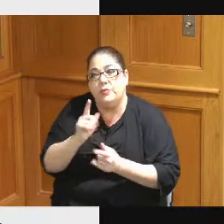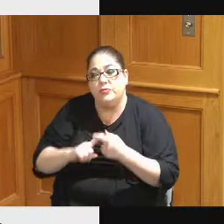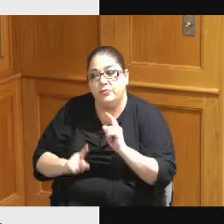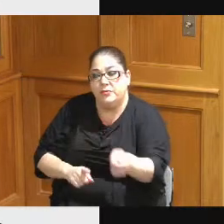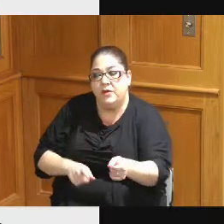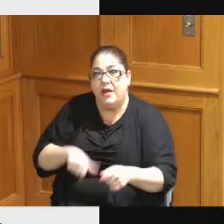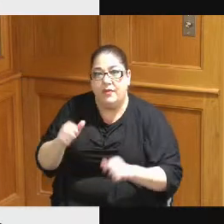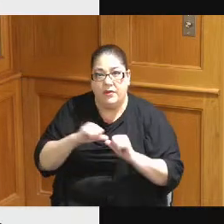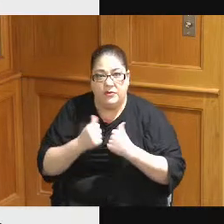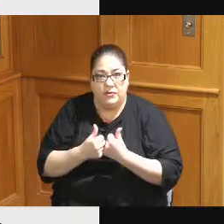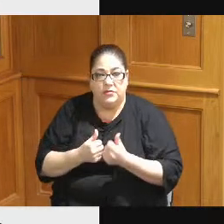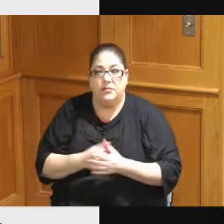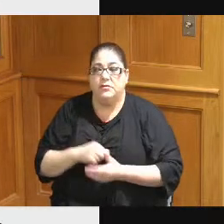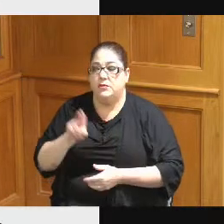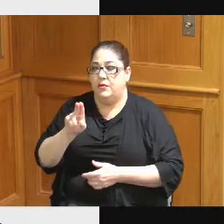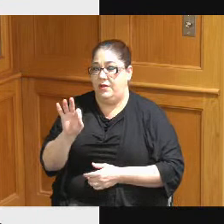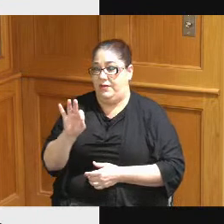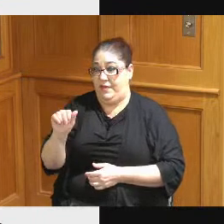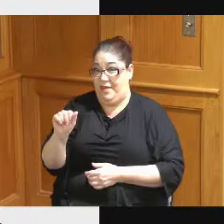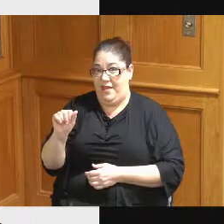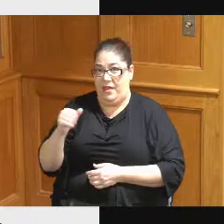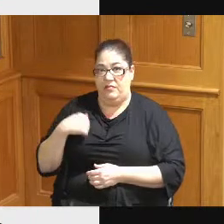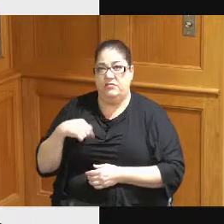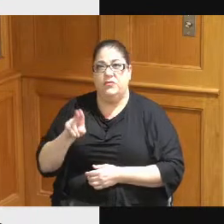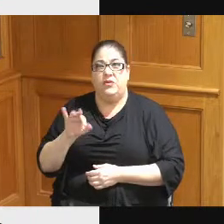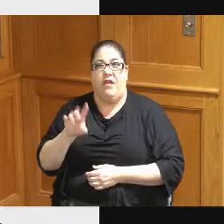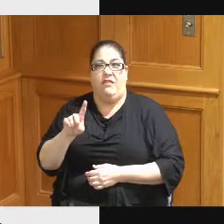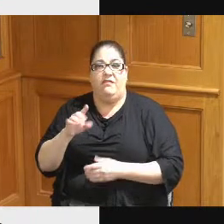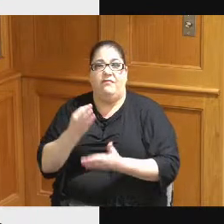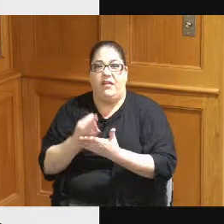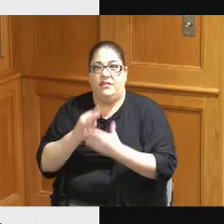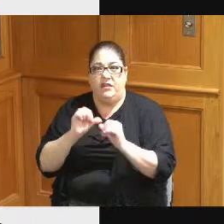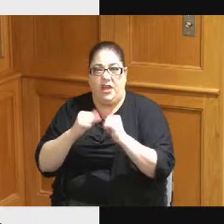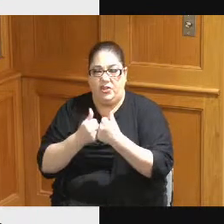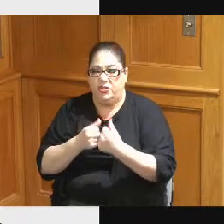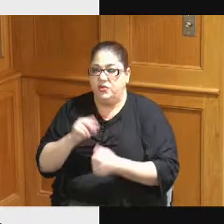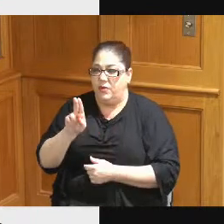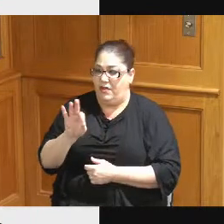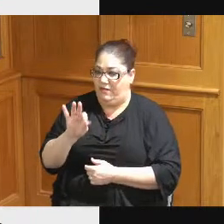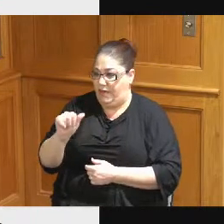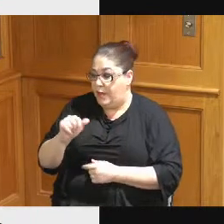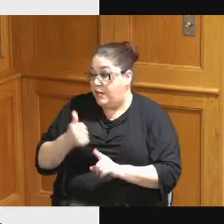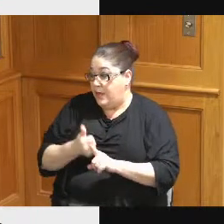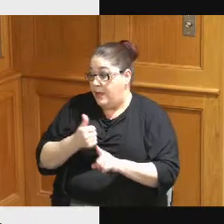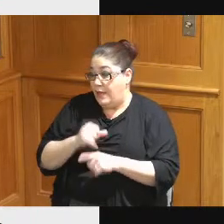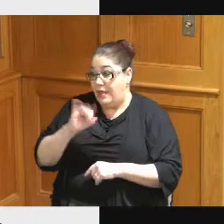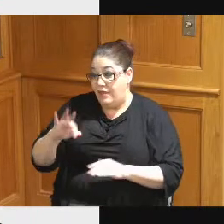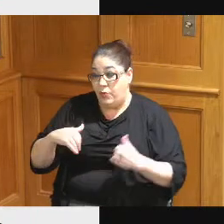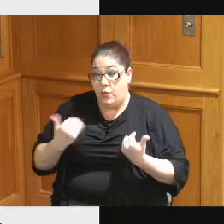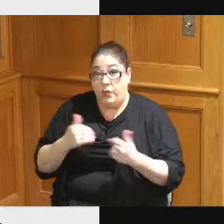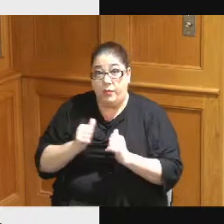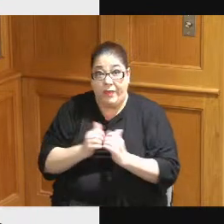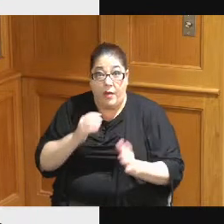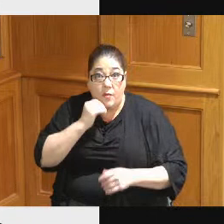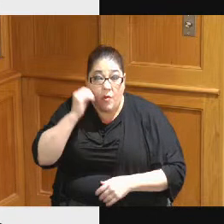as a UFA we have flexibility other communities don't have if if youth homelessness is rising and